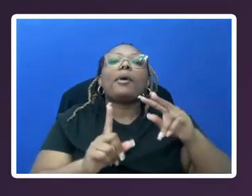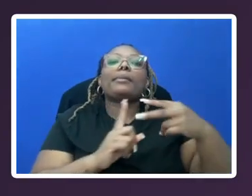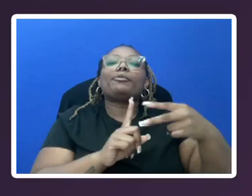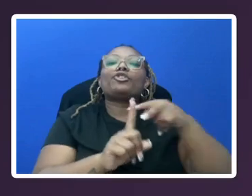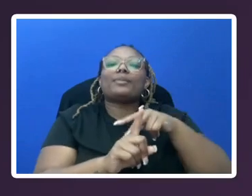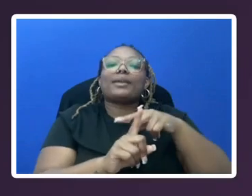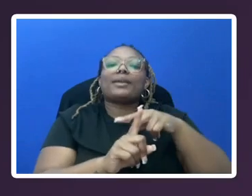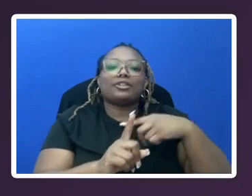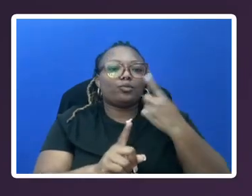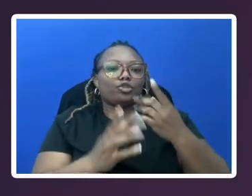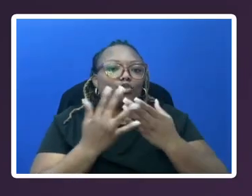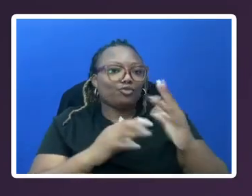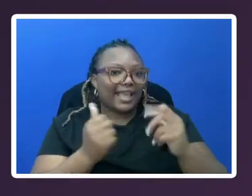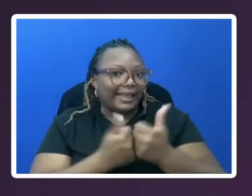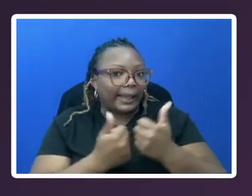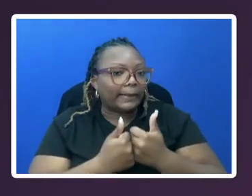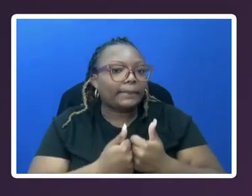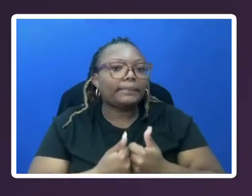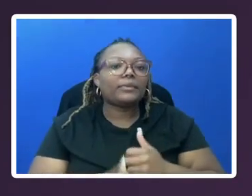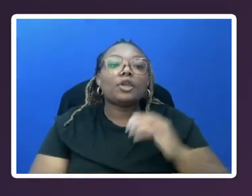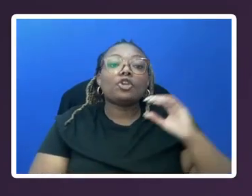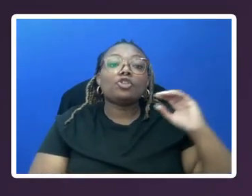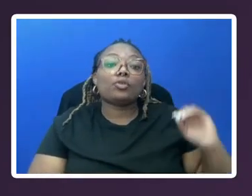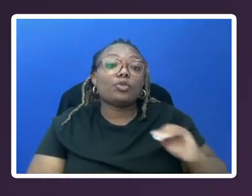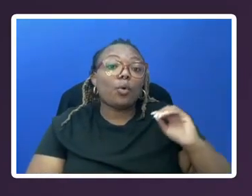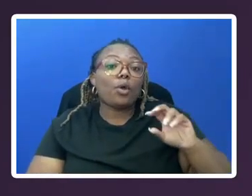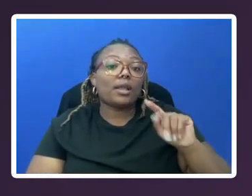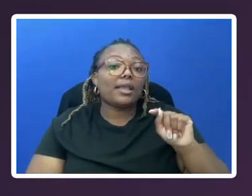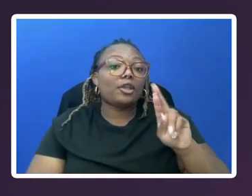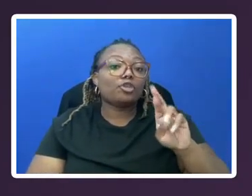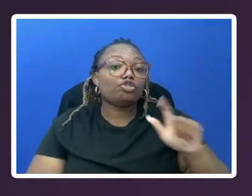So, the Oregon Trail, so to speak, was one that I grew up with.